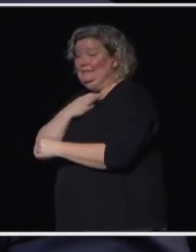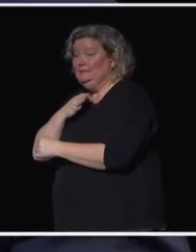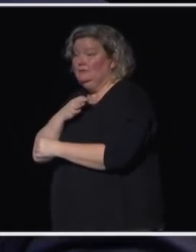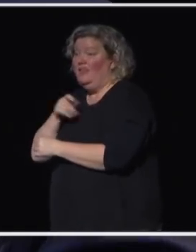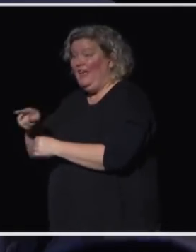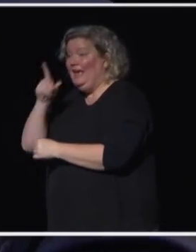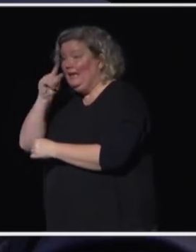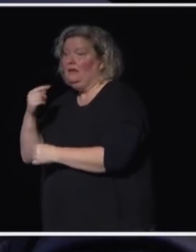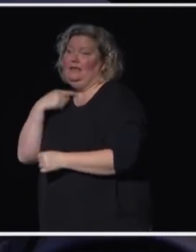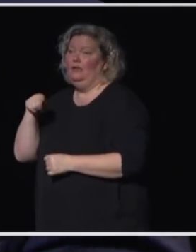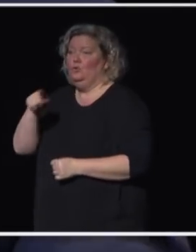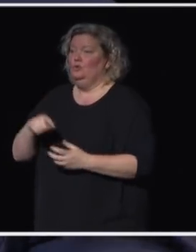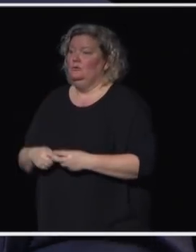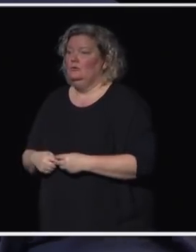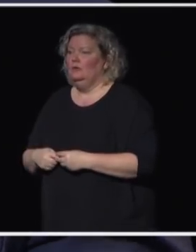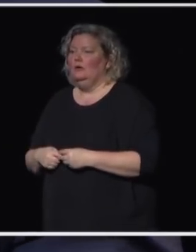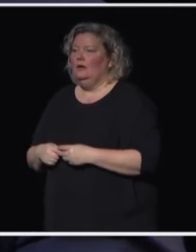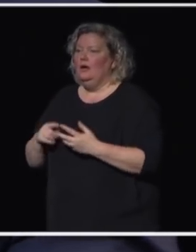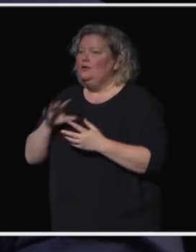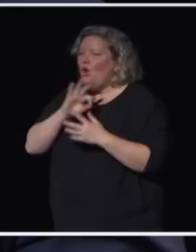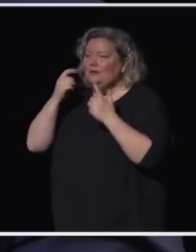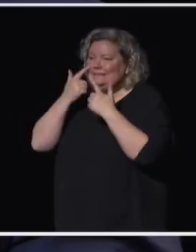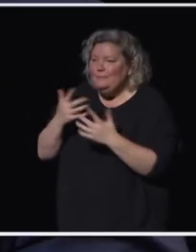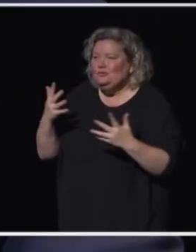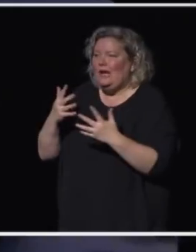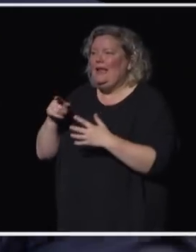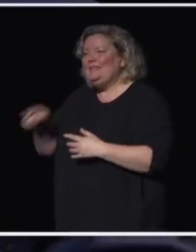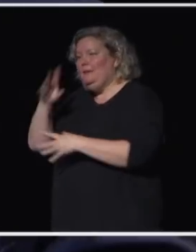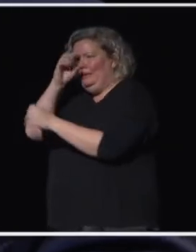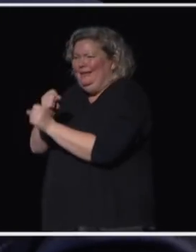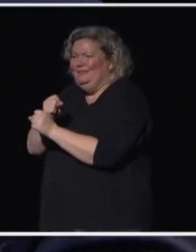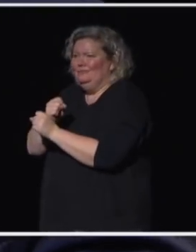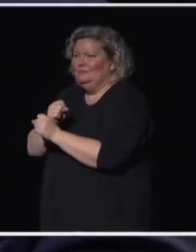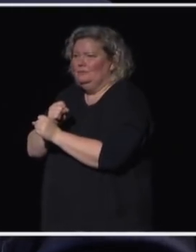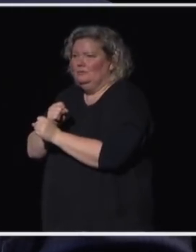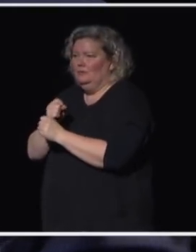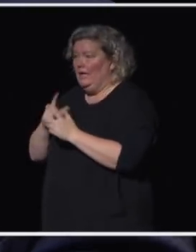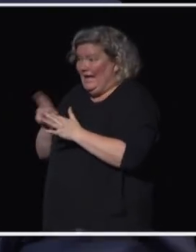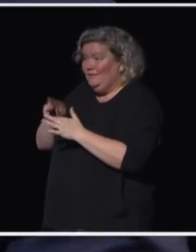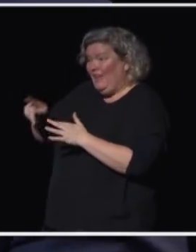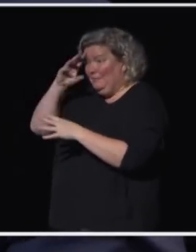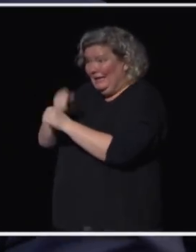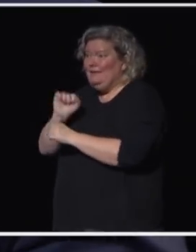Believes. Not objectively demonstrated. If they believe it. Now, who's a mind reader? So you put a police officer up.